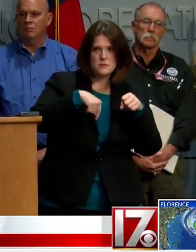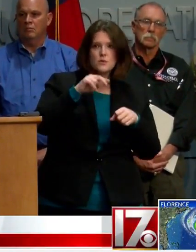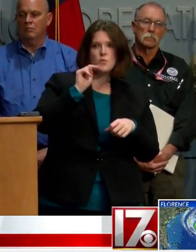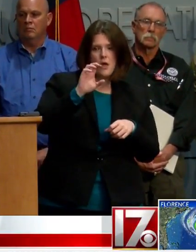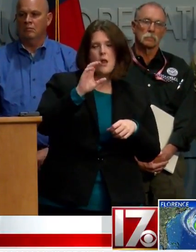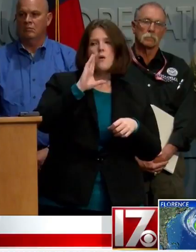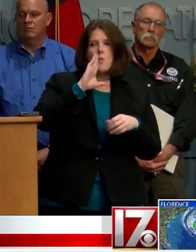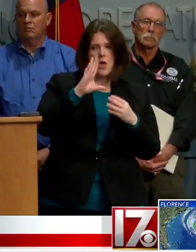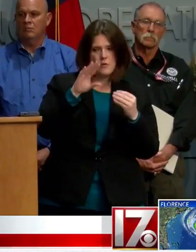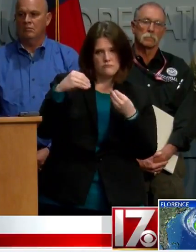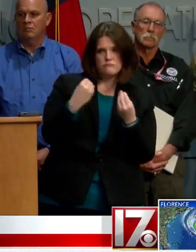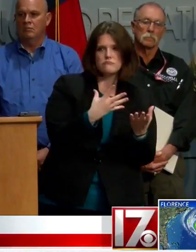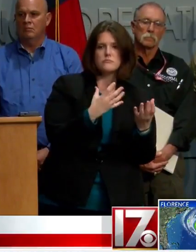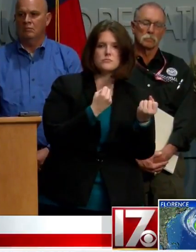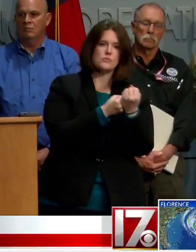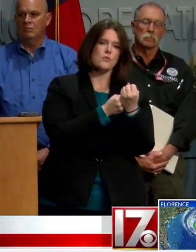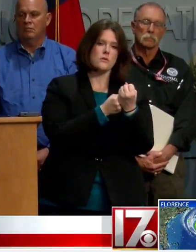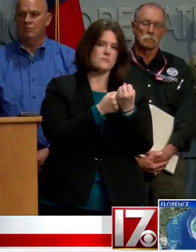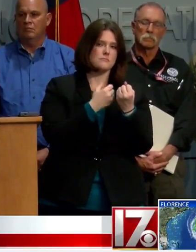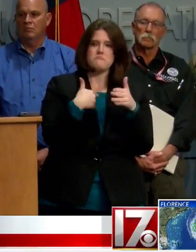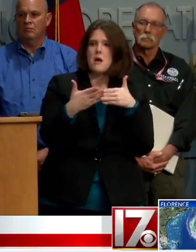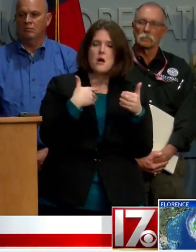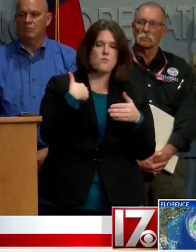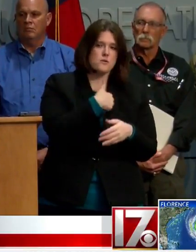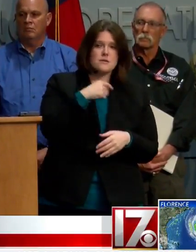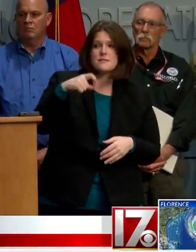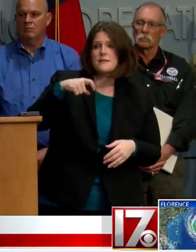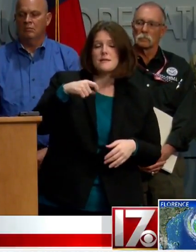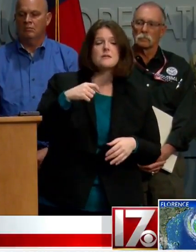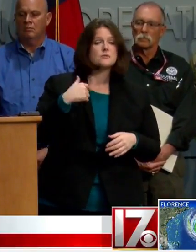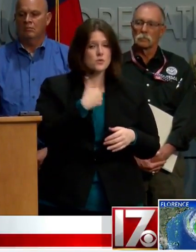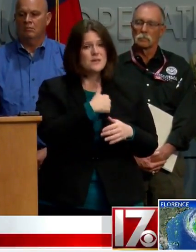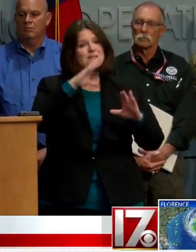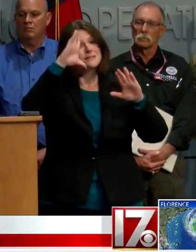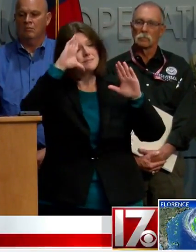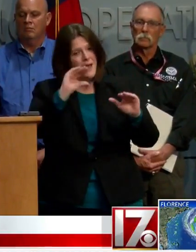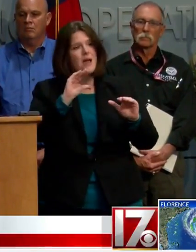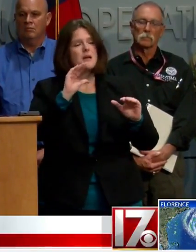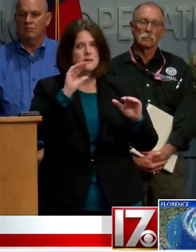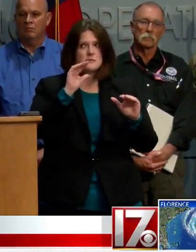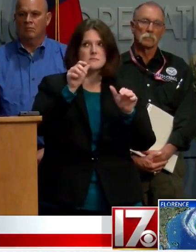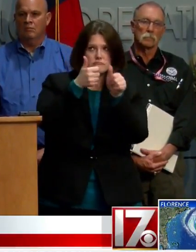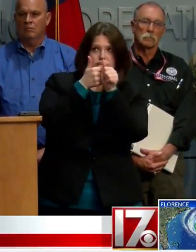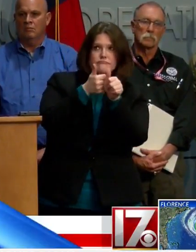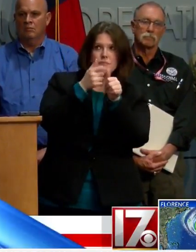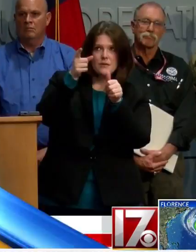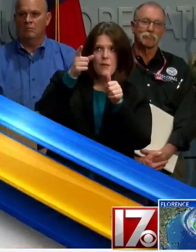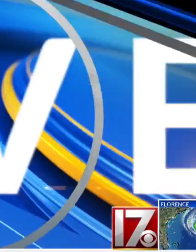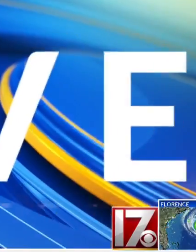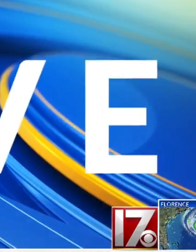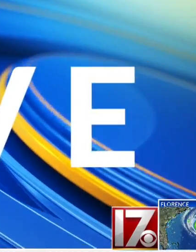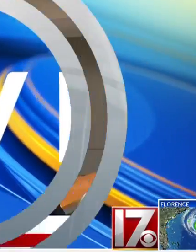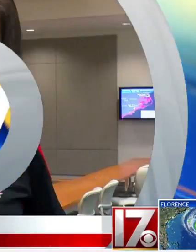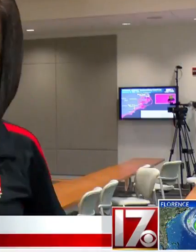ANOTHER MAJOR RESOURCE, FEMA. THE FEDERAL PARTNERS PROMISING US THAT WE WILL HAVE